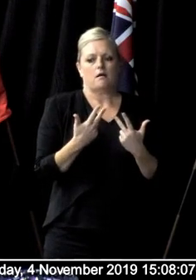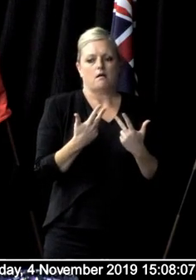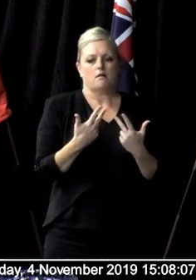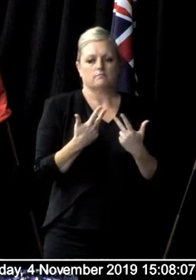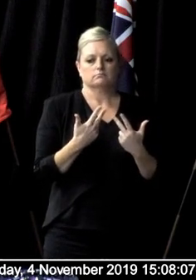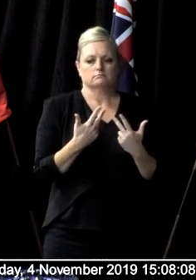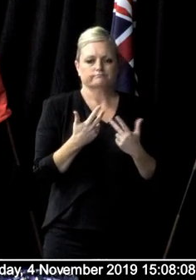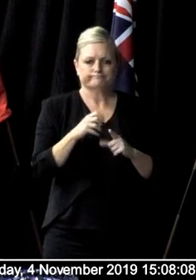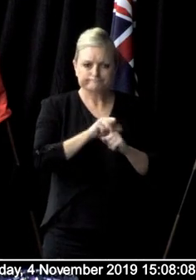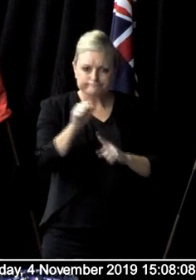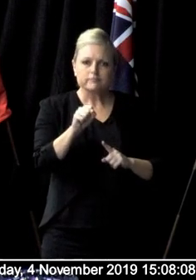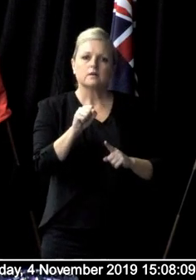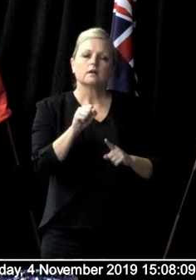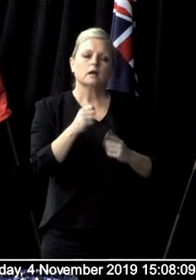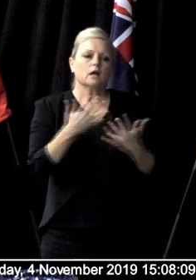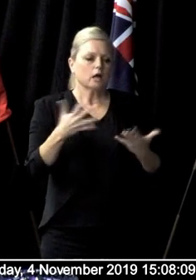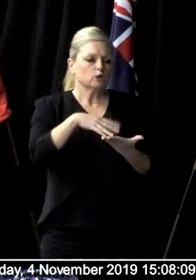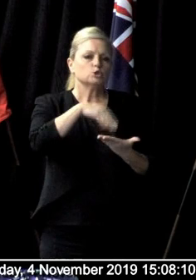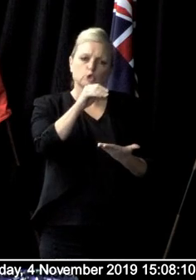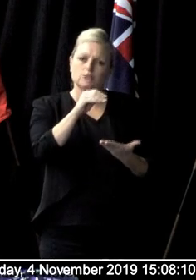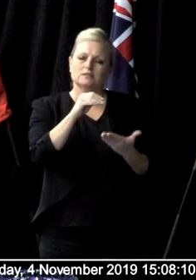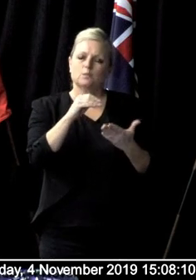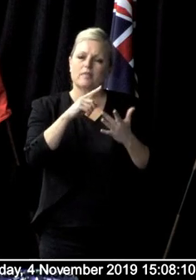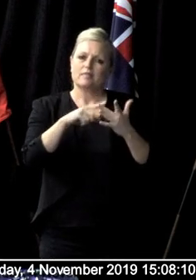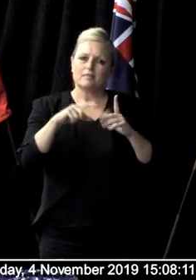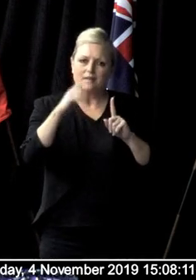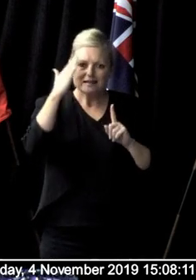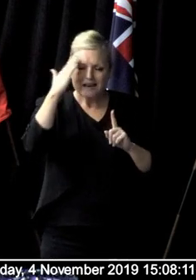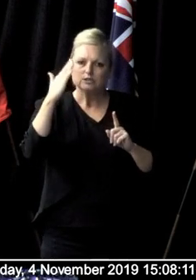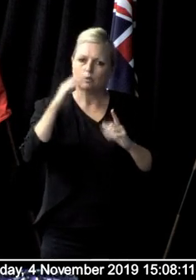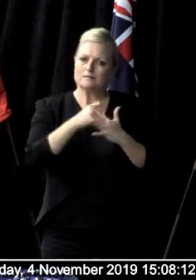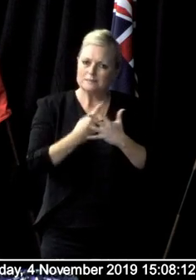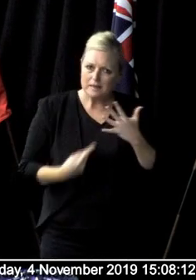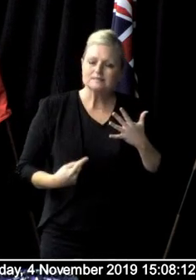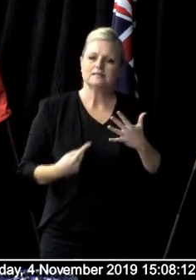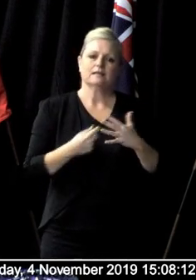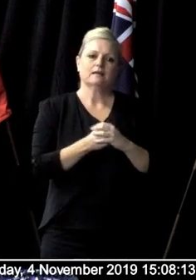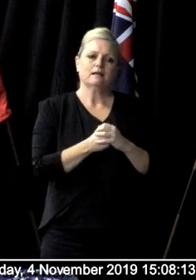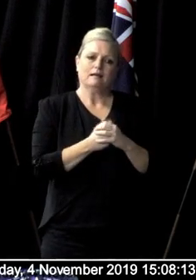students with intellectual disability are really highly vulnerable to being seen as